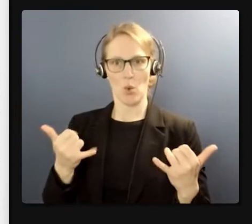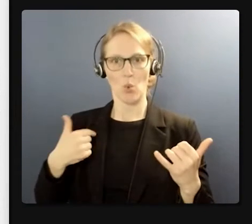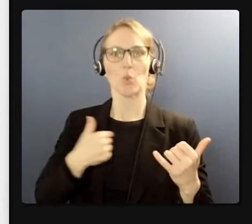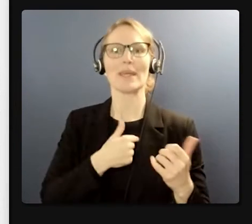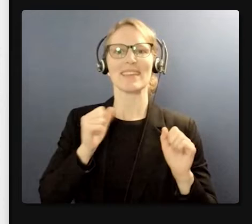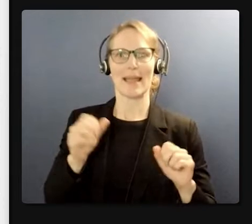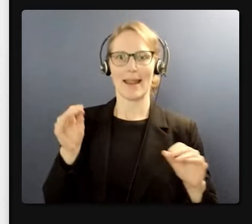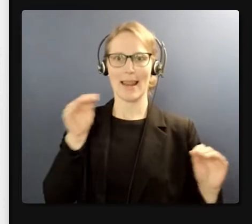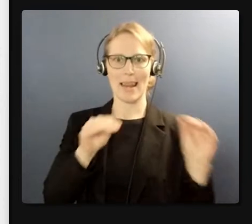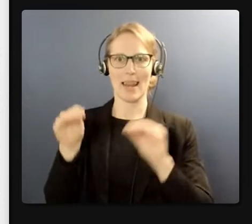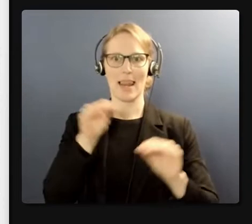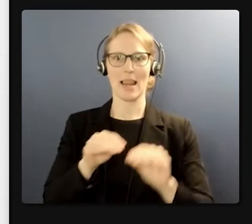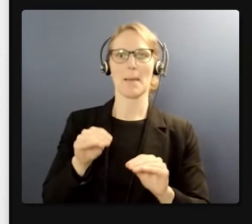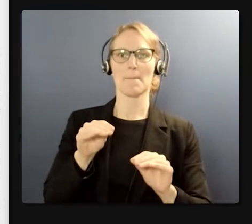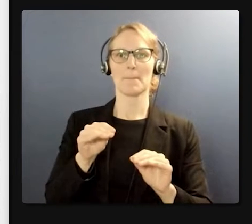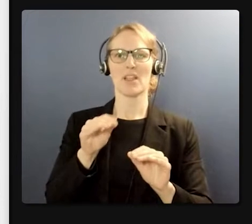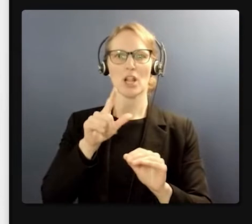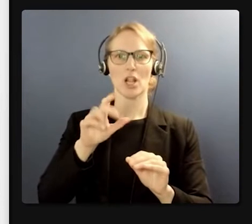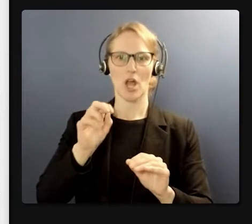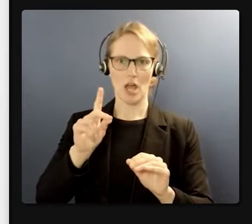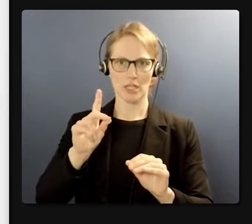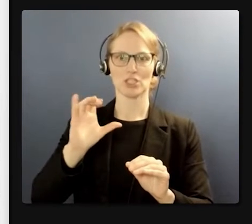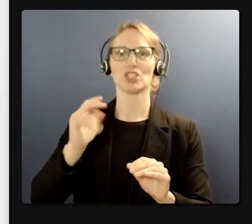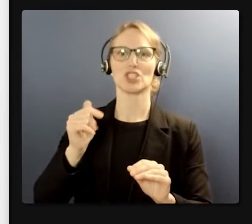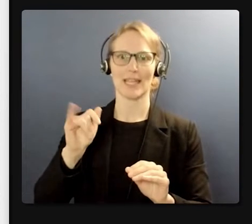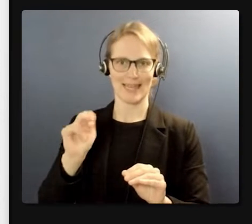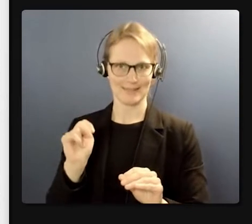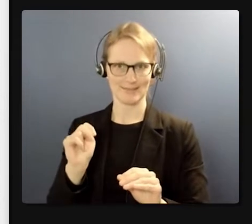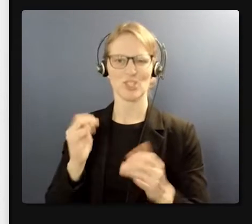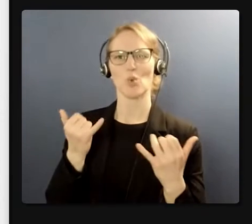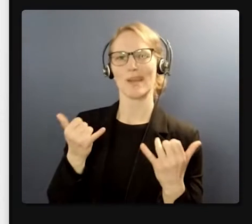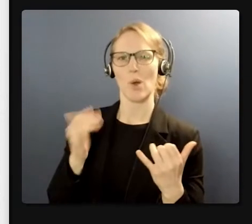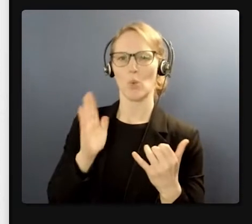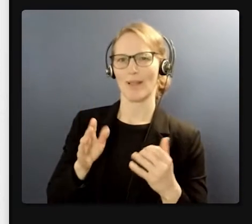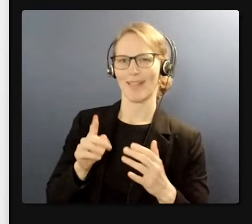So here we can see the resulting LOD chain, for that object.